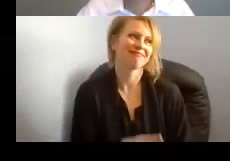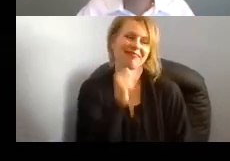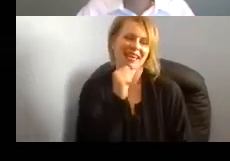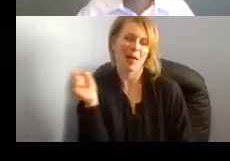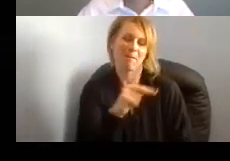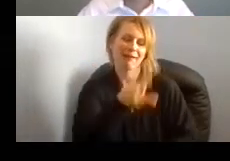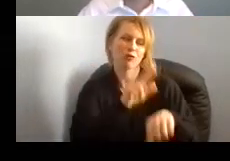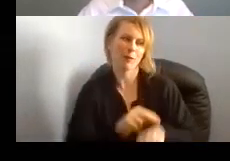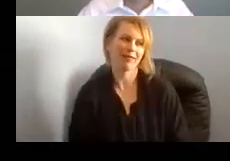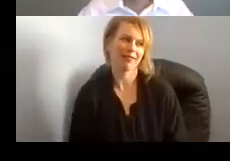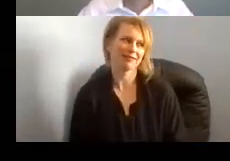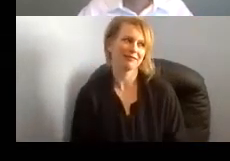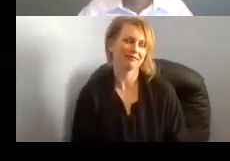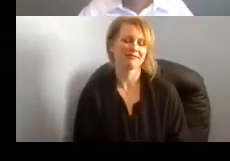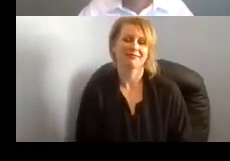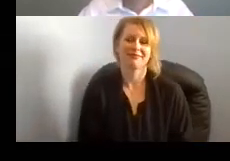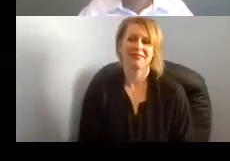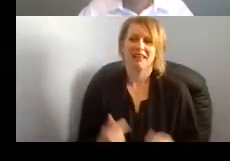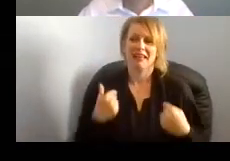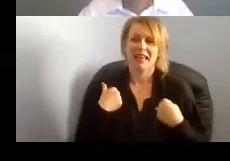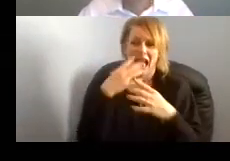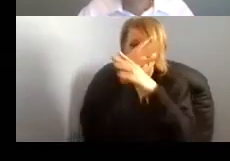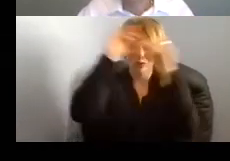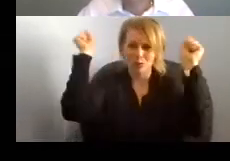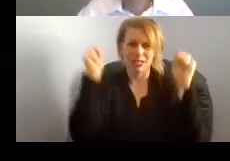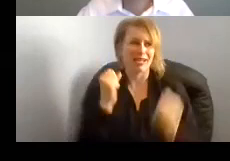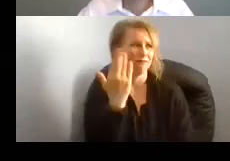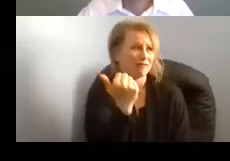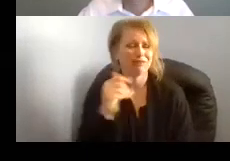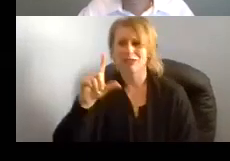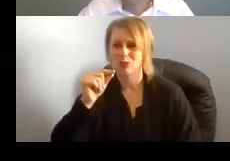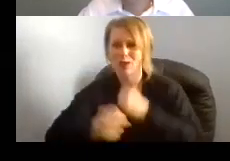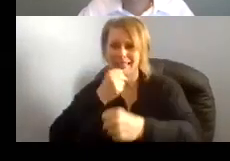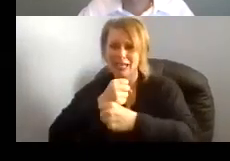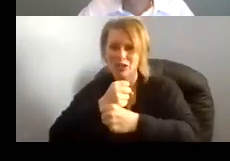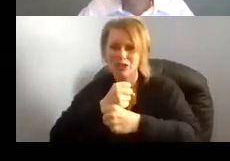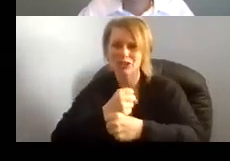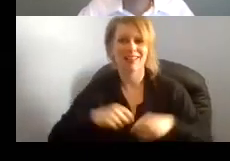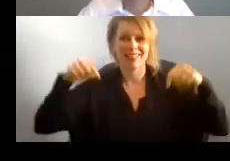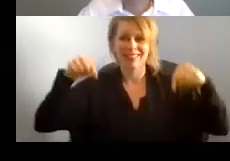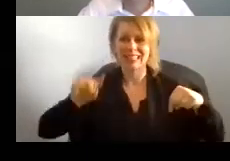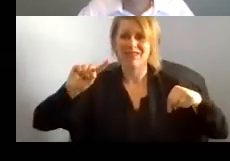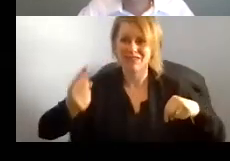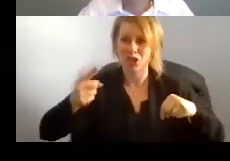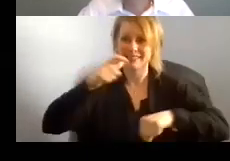She said, I’ve been a superintendent for, like, 15, 20 years, and this is the first time where I don’t have any idea of what to do.